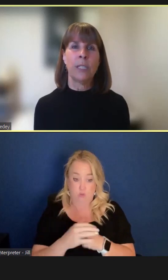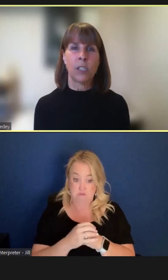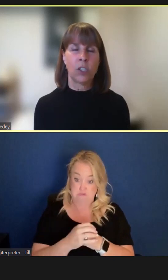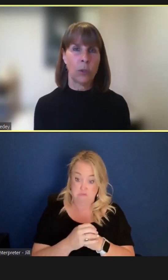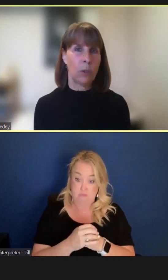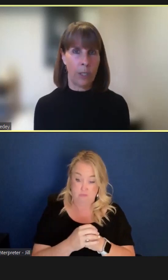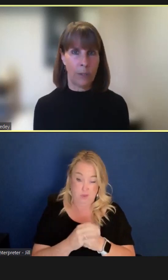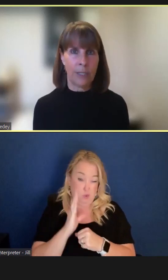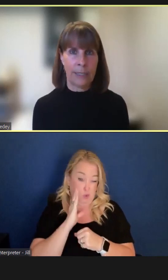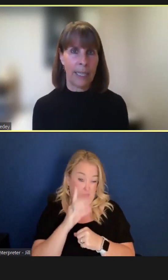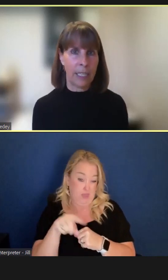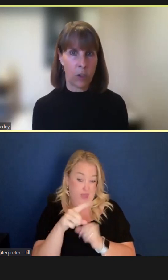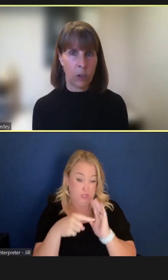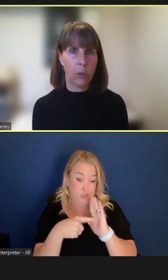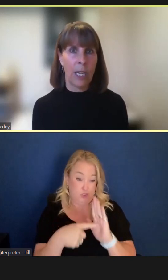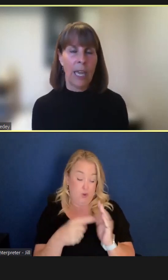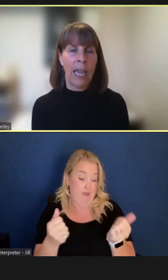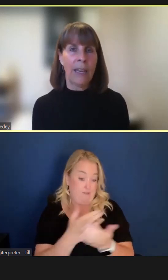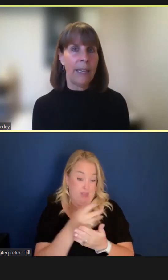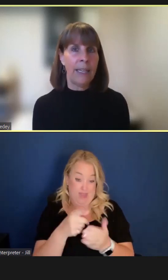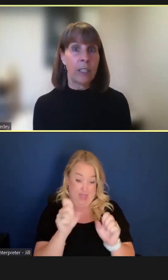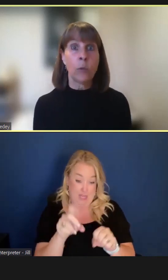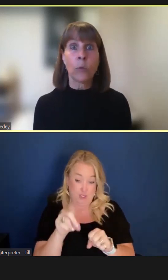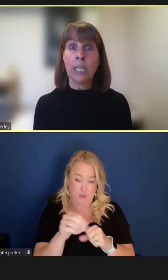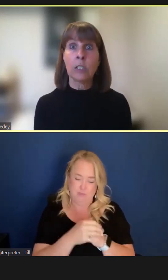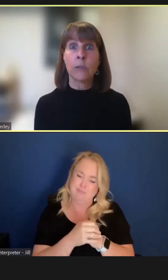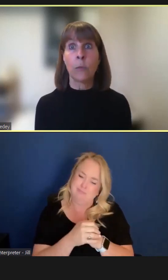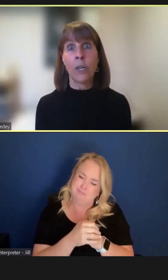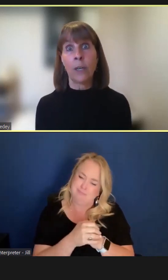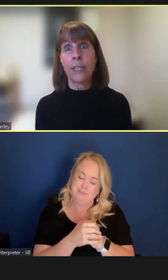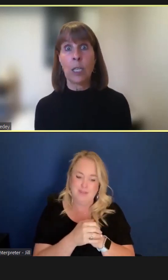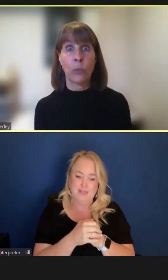show you everything they can do and it can range from well they came pretty